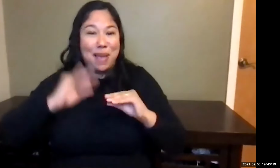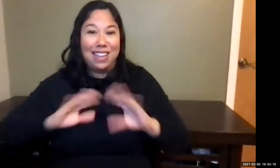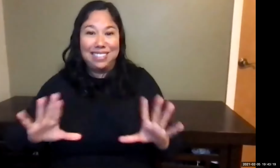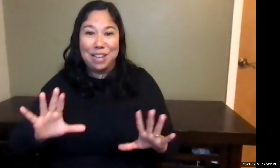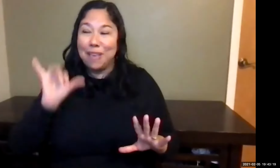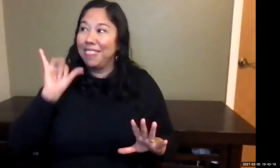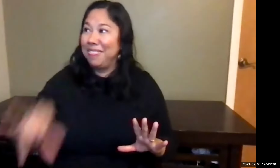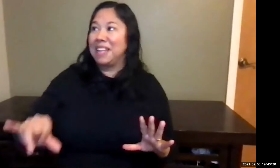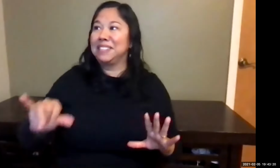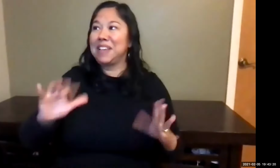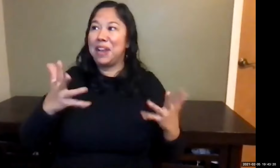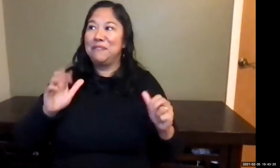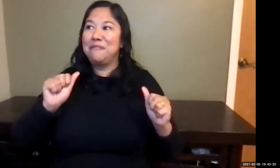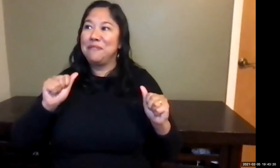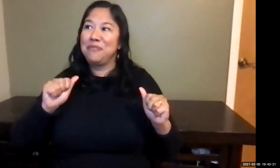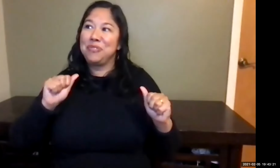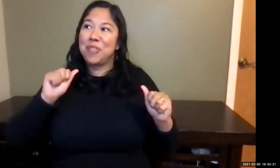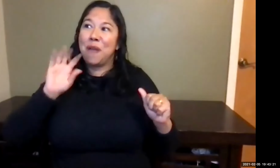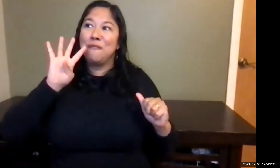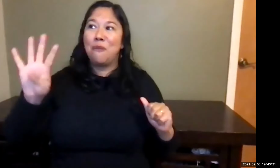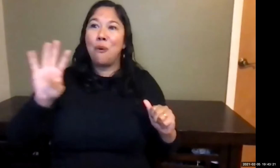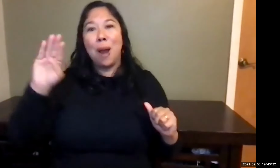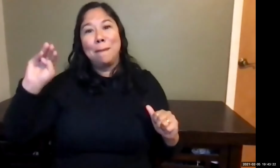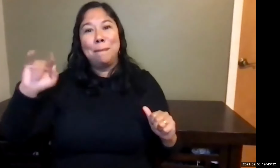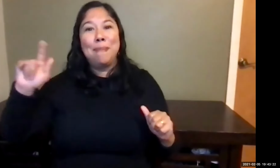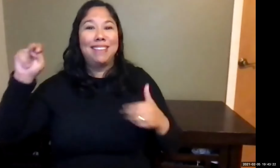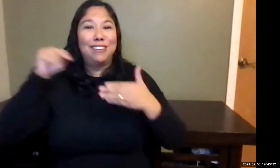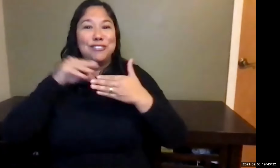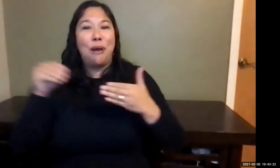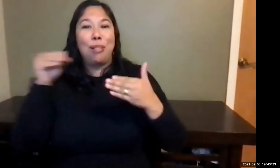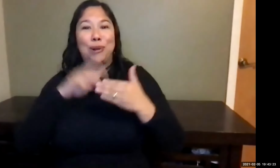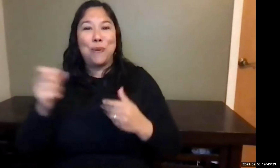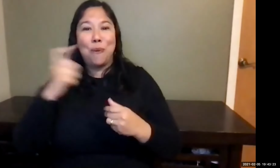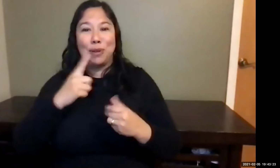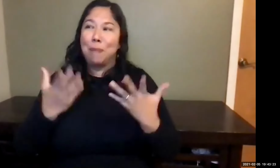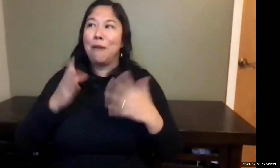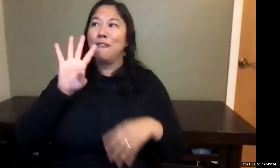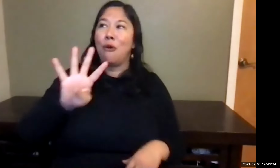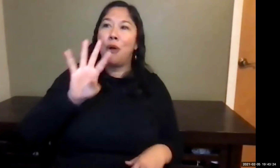I mean, that’s the magic question, right, the 4 million dollar question maybe 4 billion dollar, it’s so important.